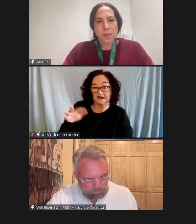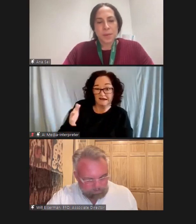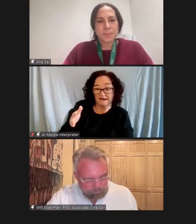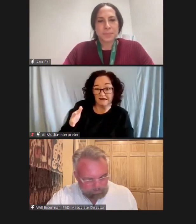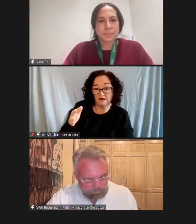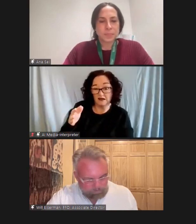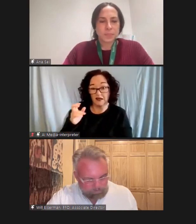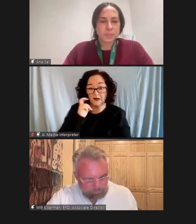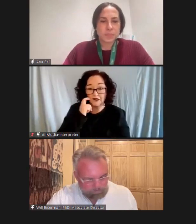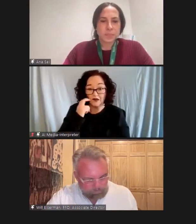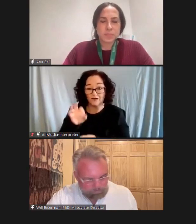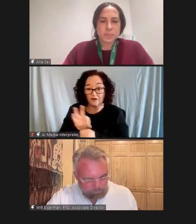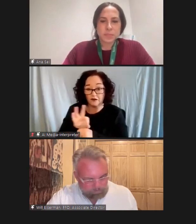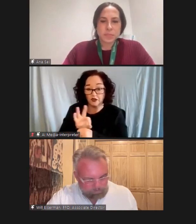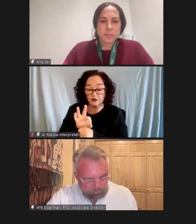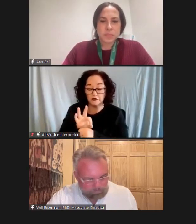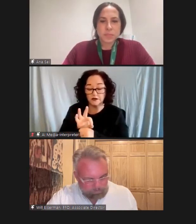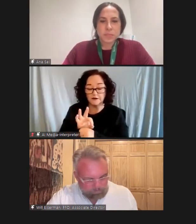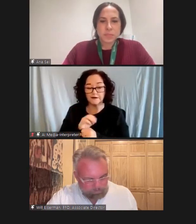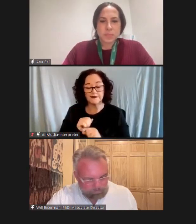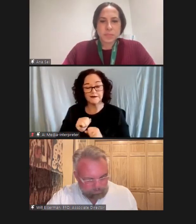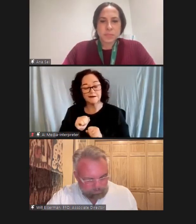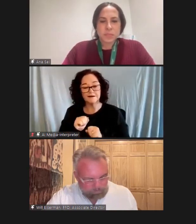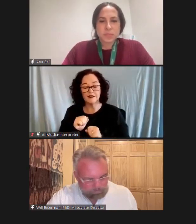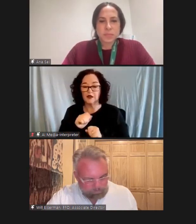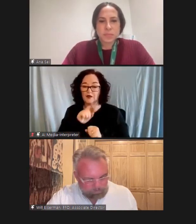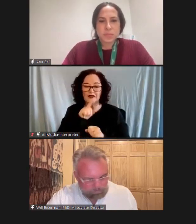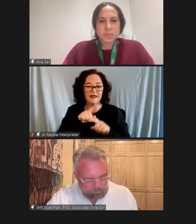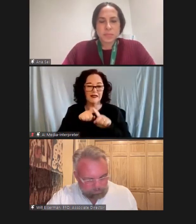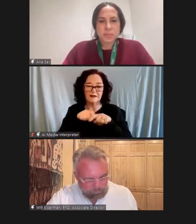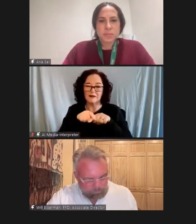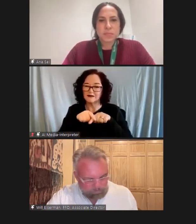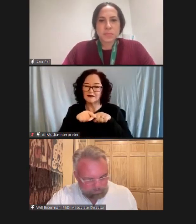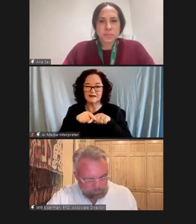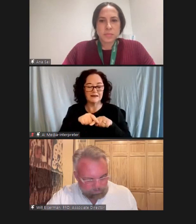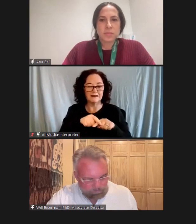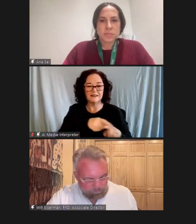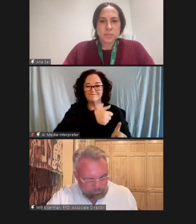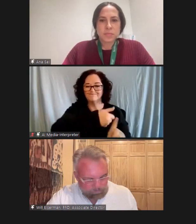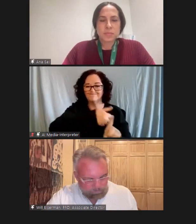say it's kind of a on a caseby Case